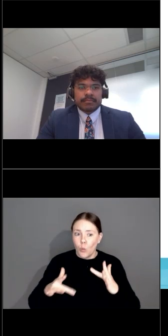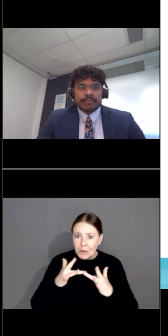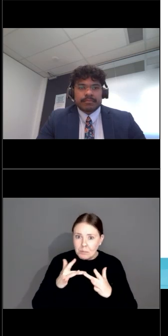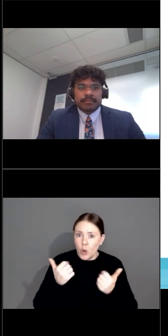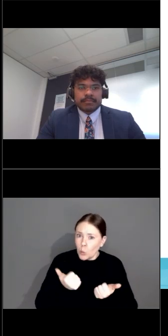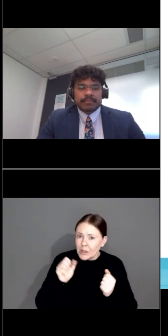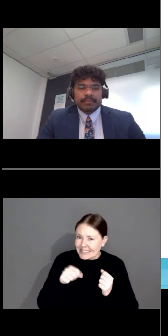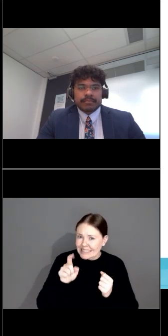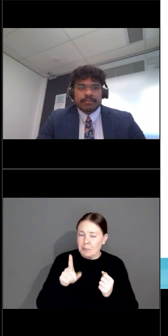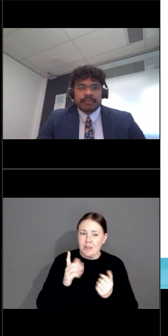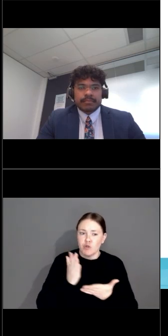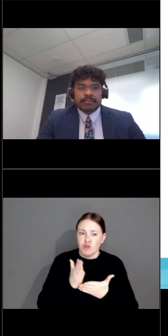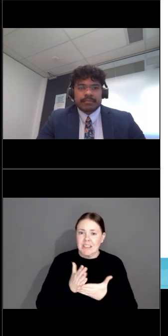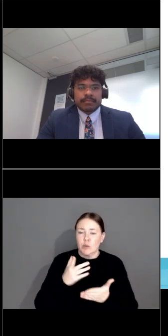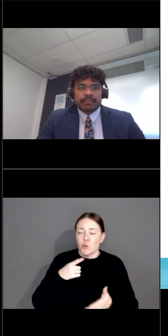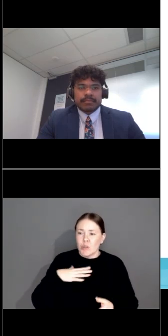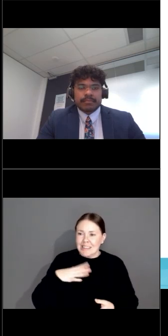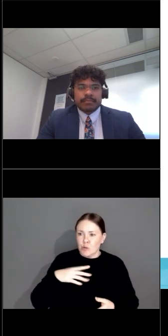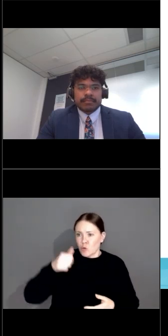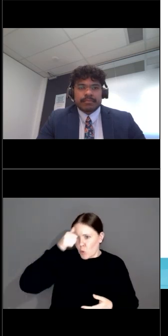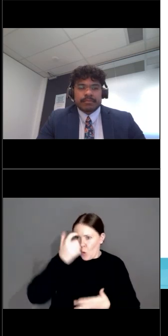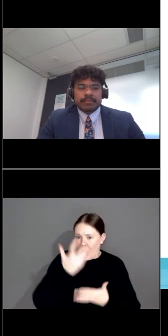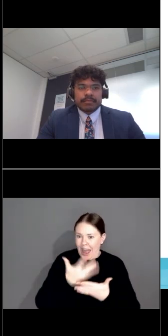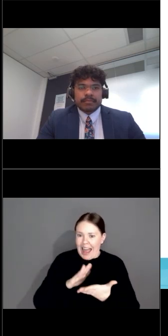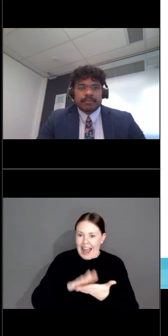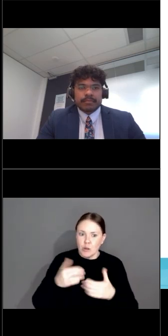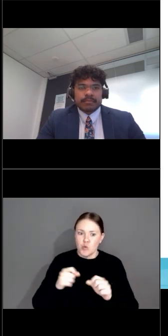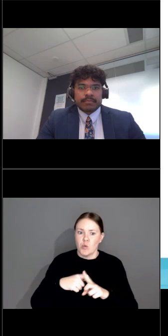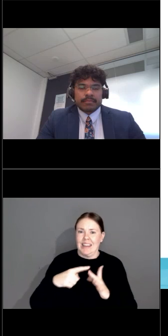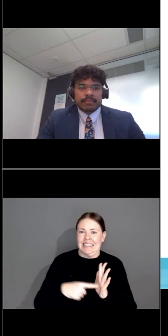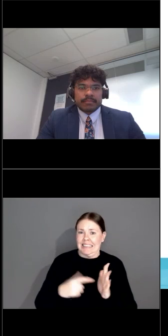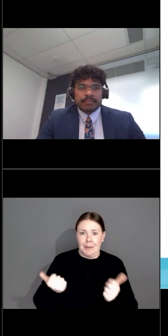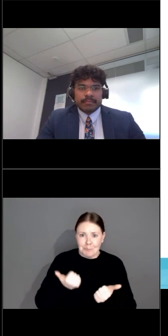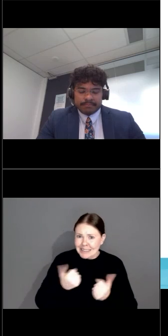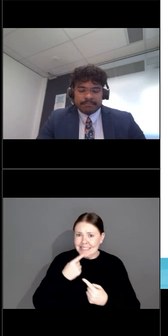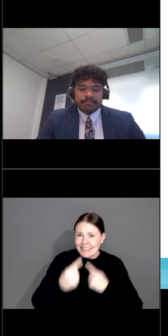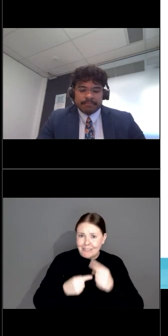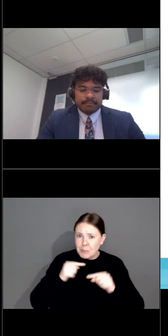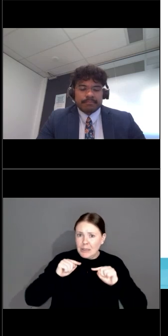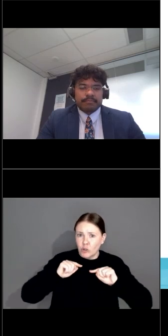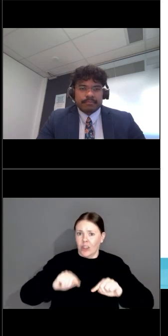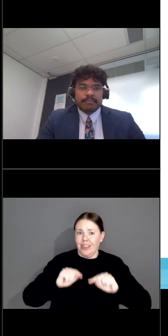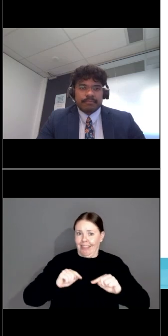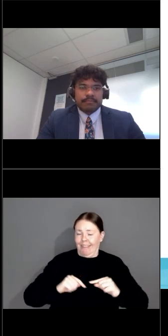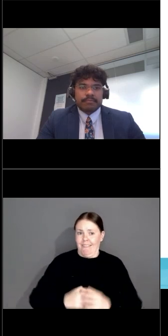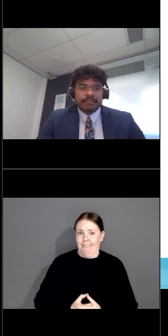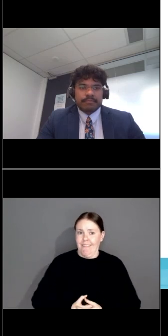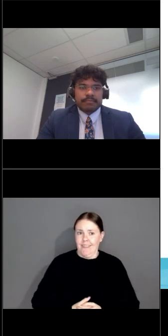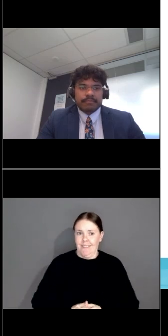resources inside the kit and understand there's a lot of information here that you could use yeah